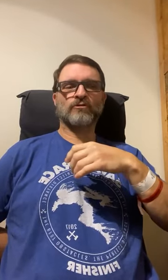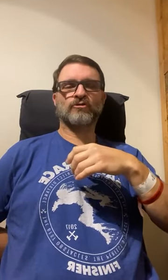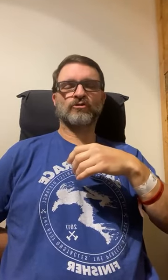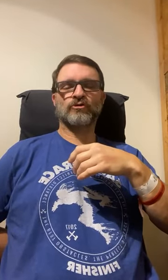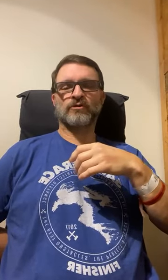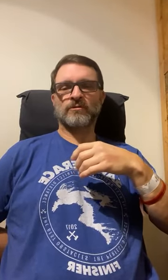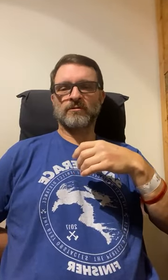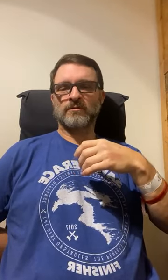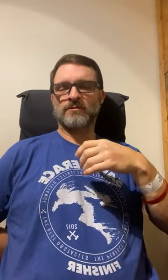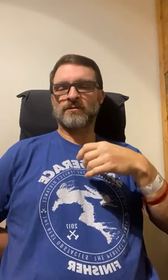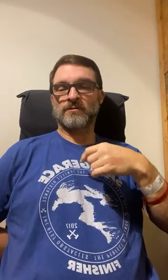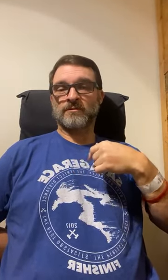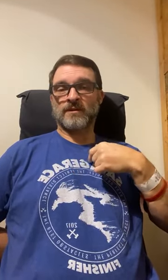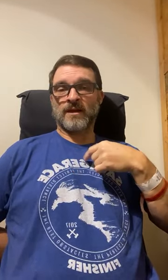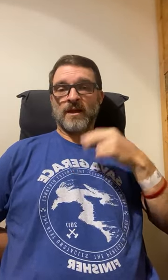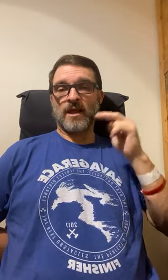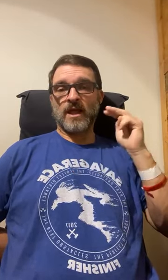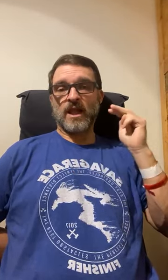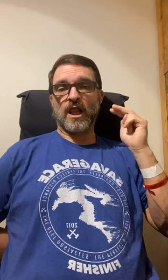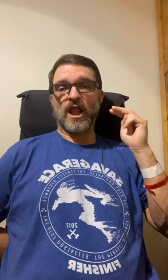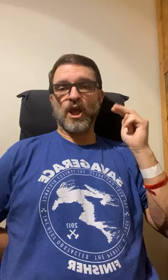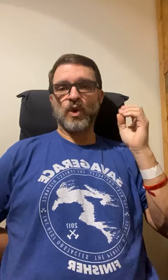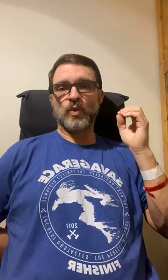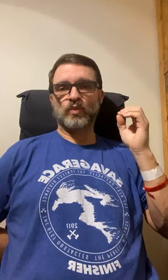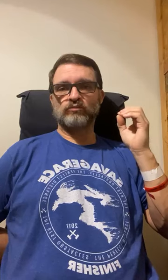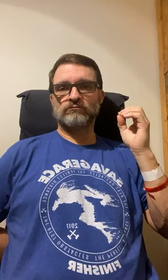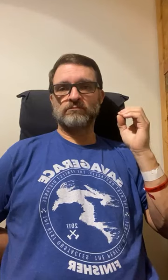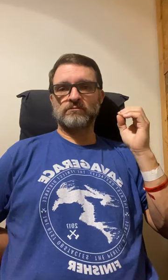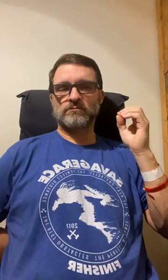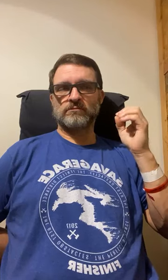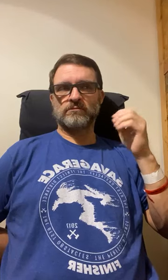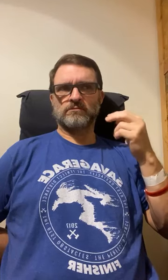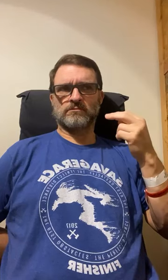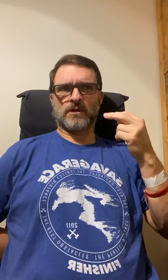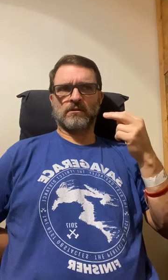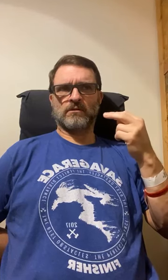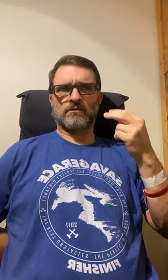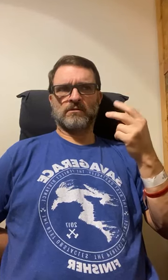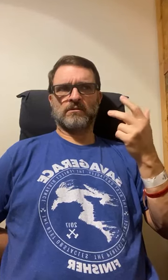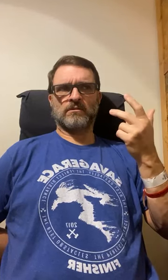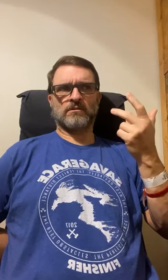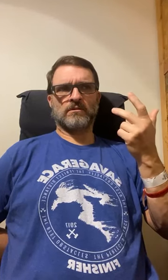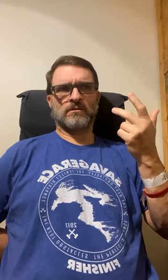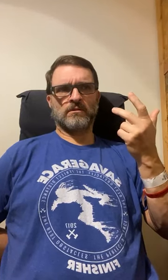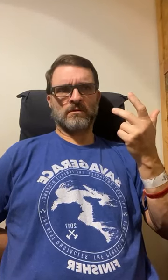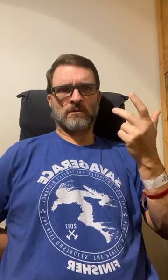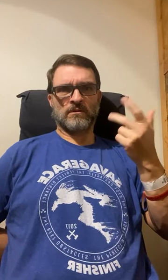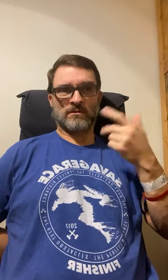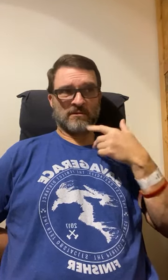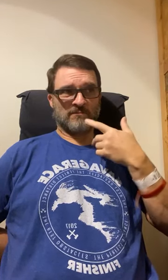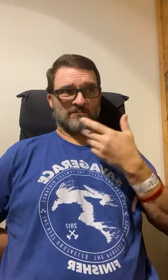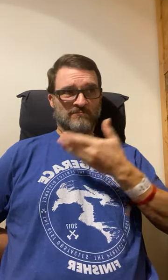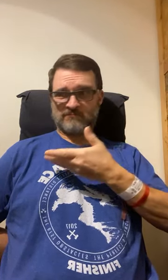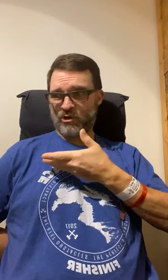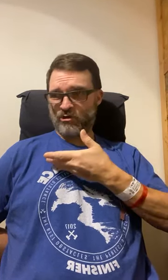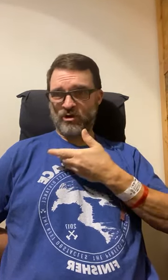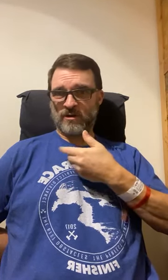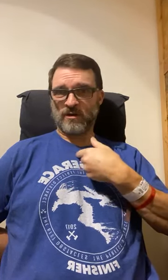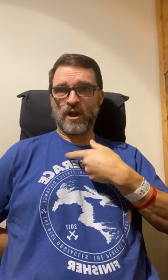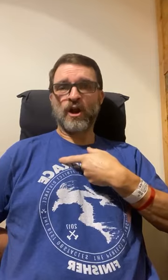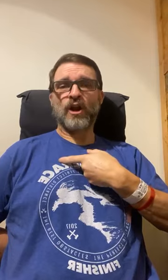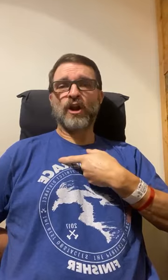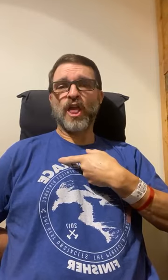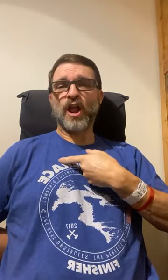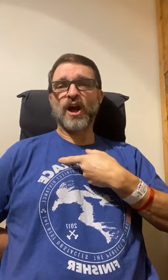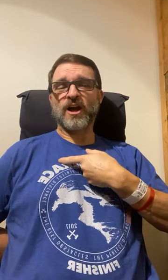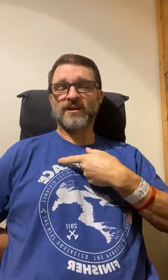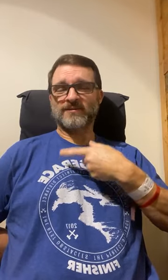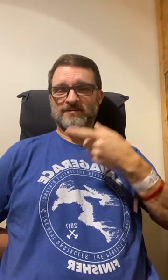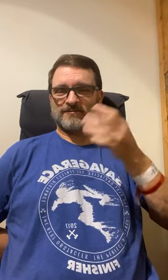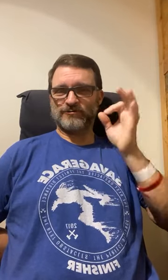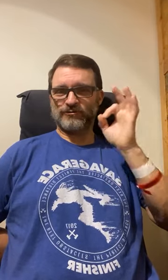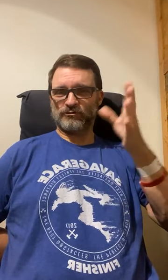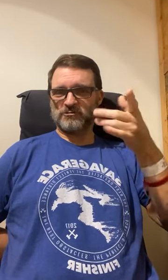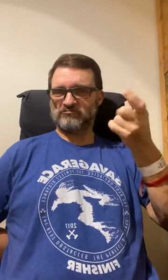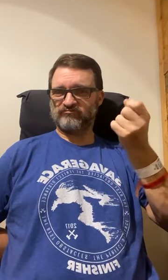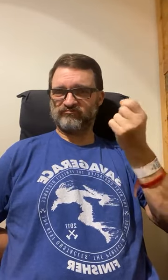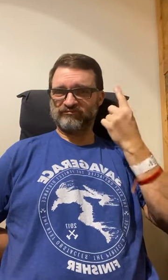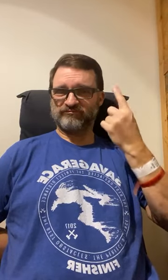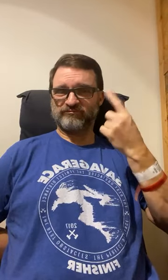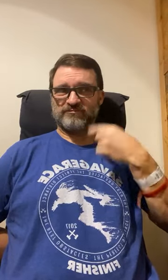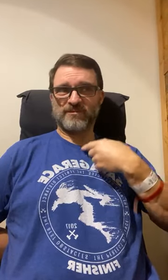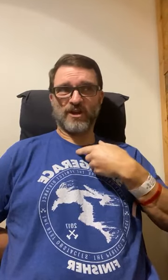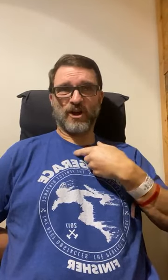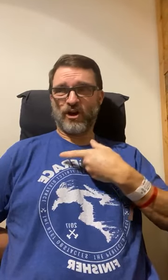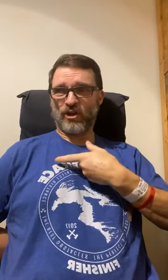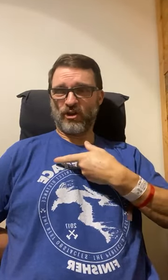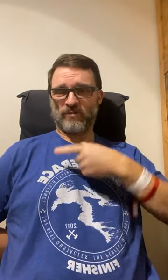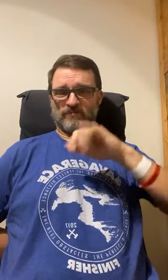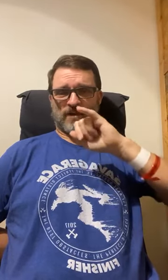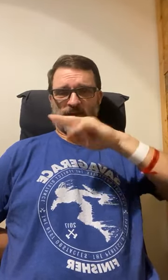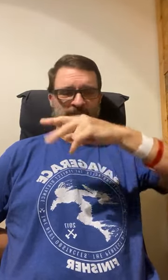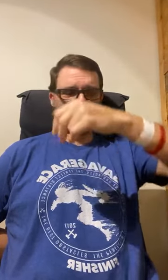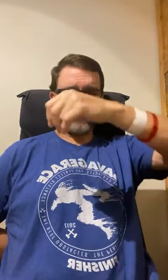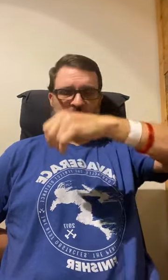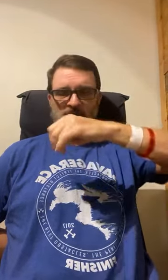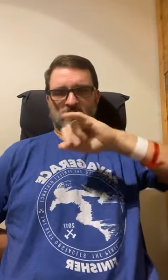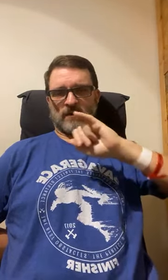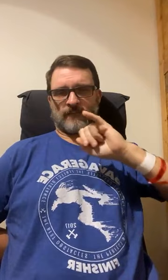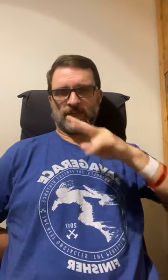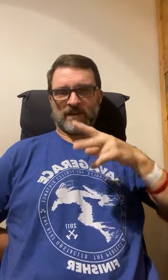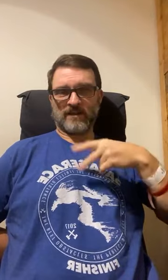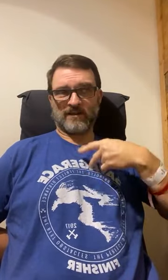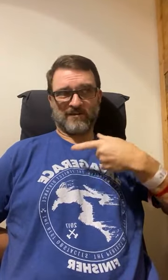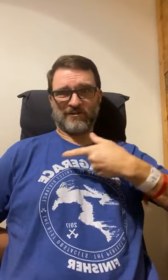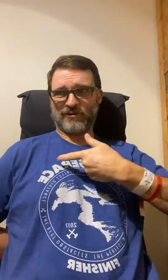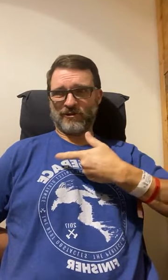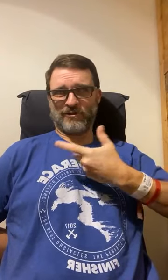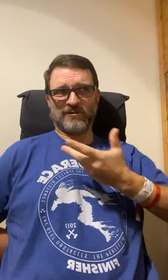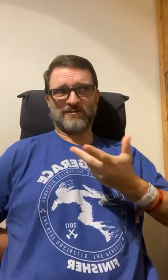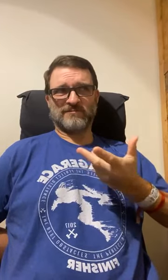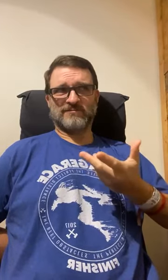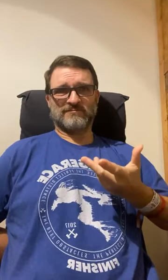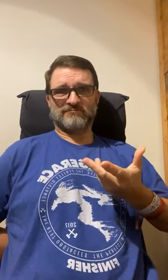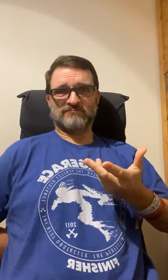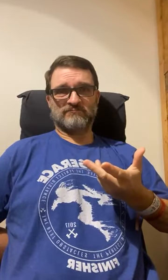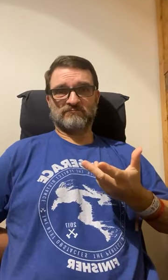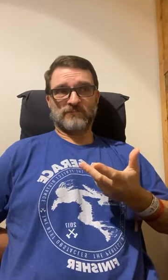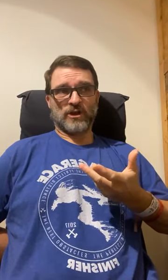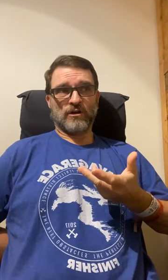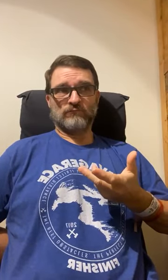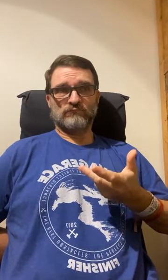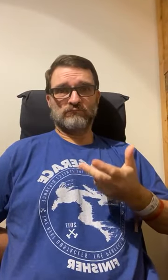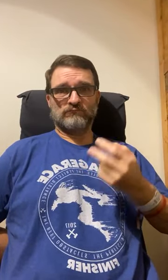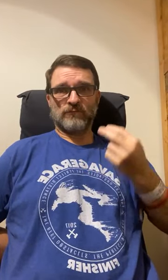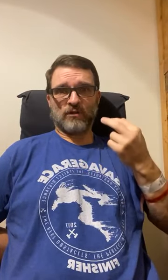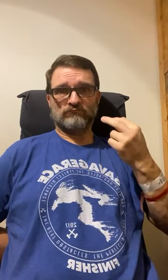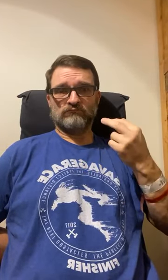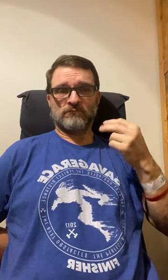I said NO! I said look at this (with my hand behind my back) & told them NO!